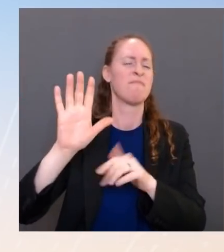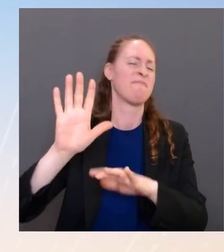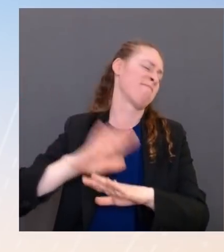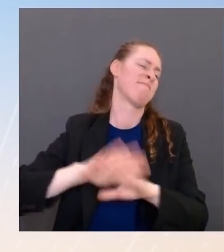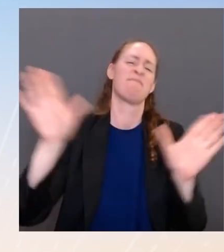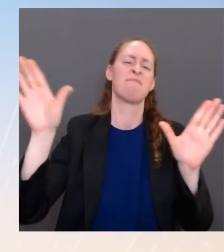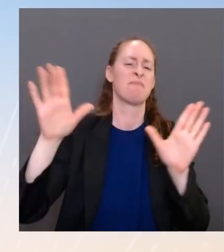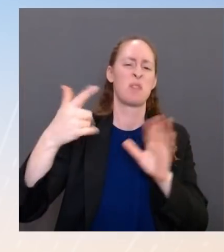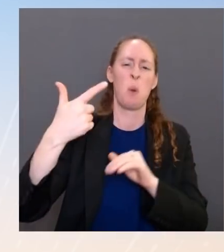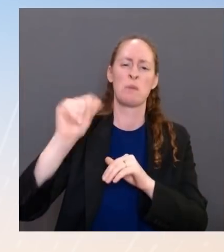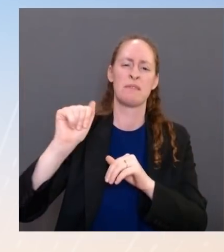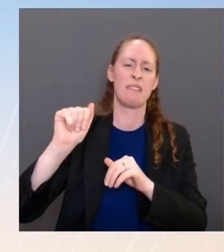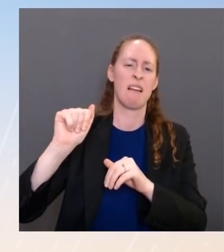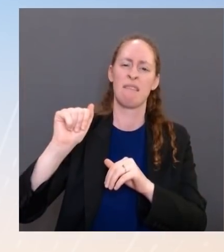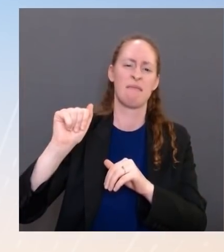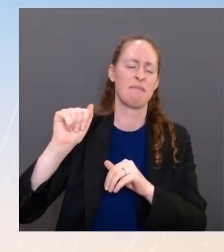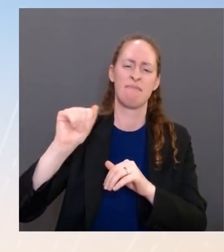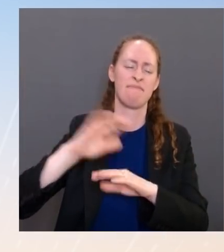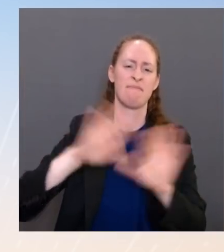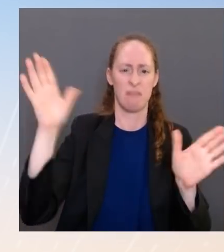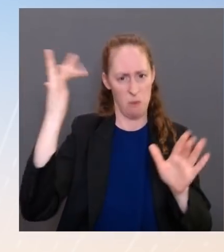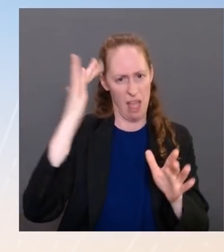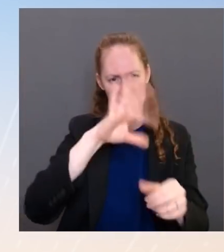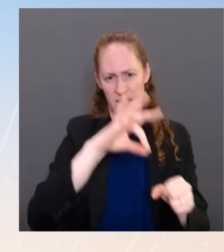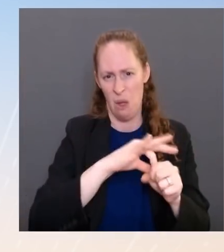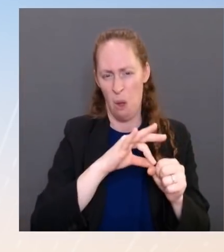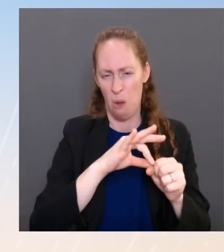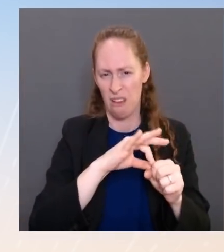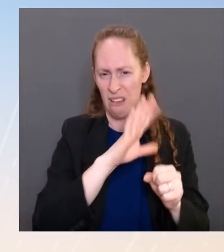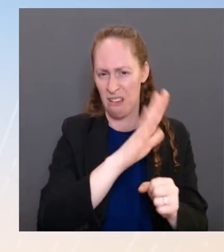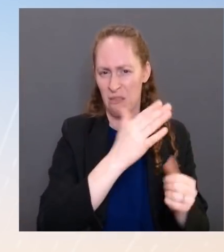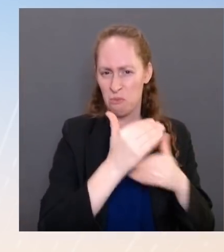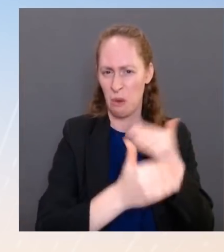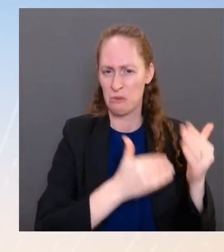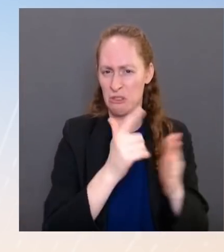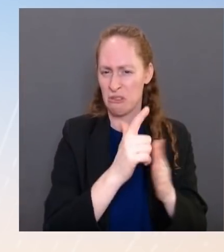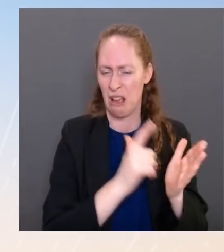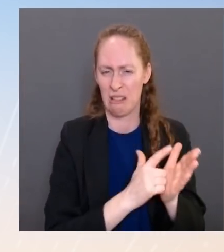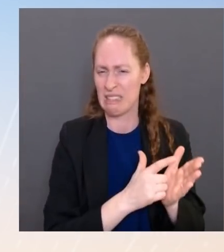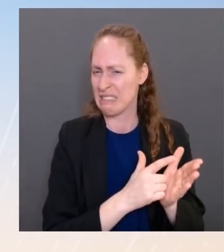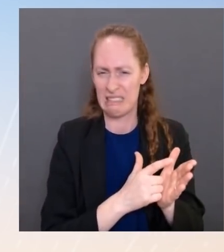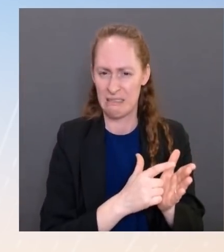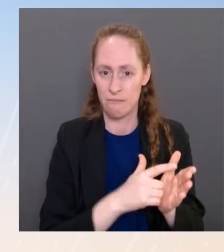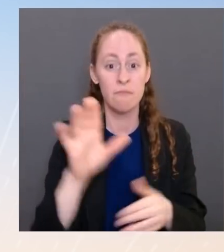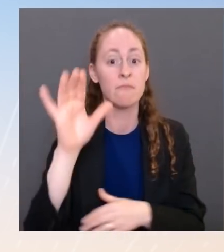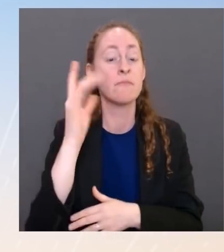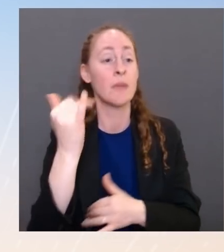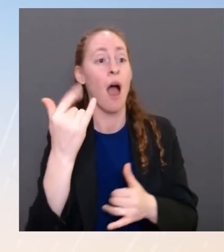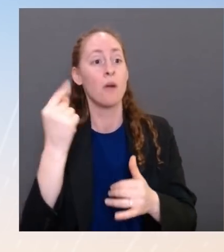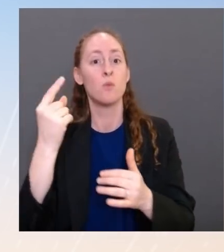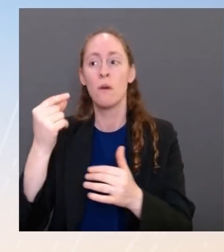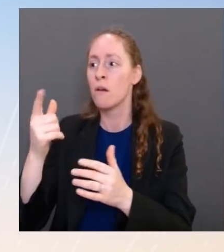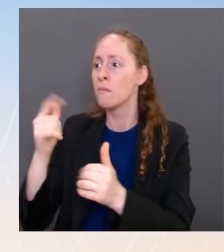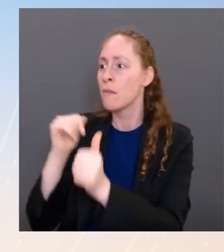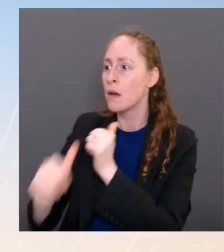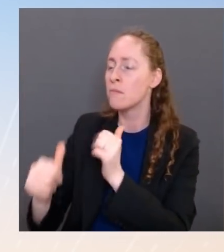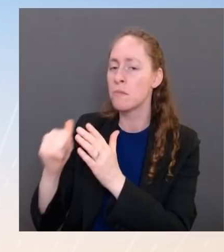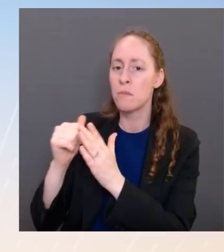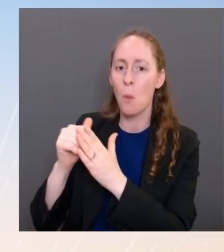Ms. Psaki: I haven't had that discussion with the President, so I don't have anything to comment on at this point. Yeah, go ahead. The Press: Yeah. So -- thanks, Jen.